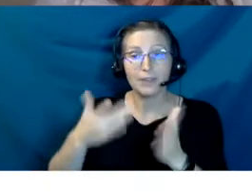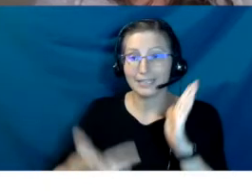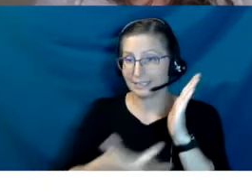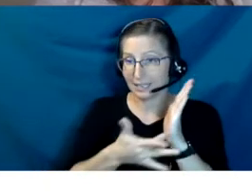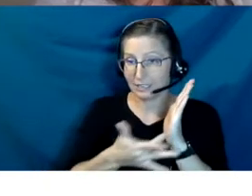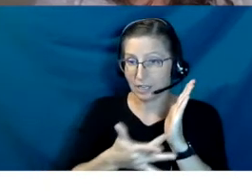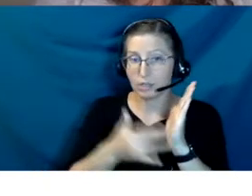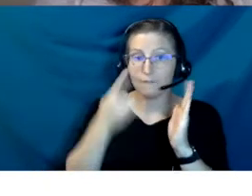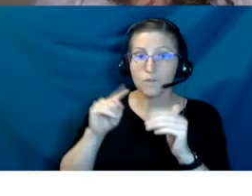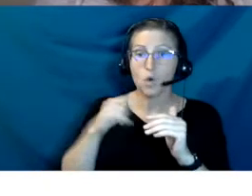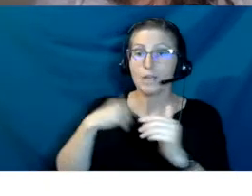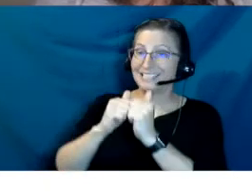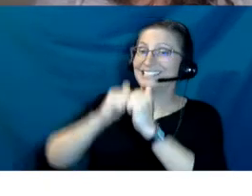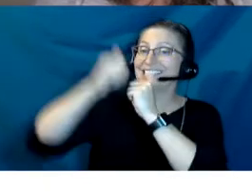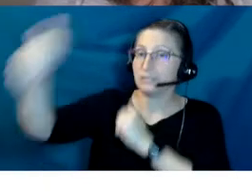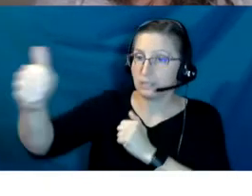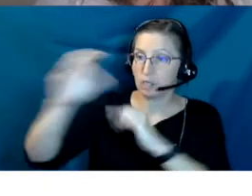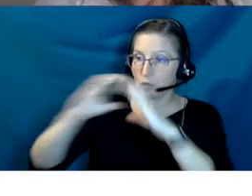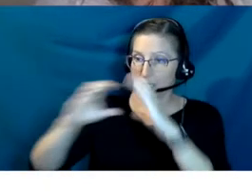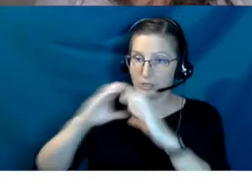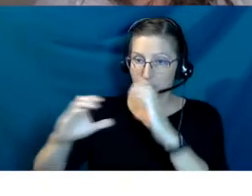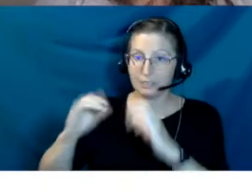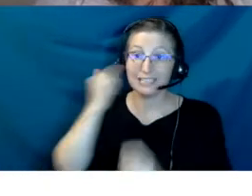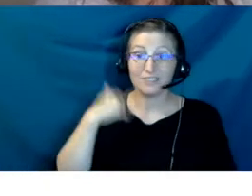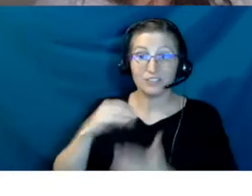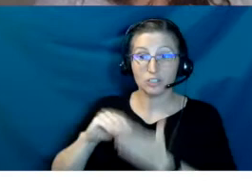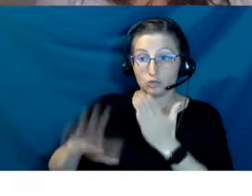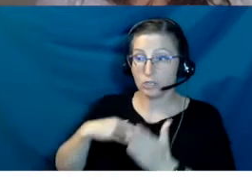And these are just a few of the resources that families and school teams can benefit